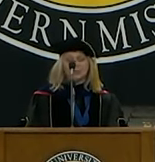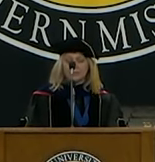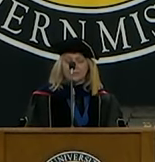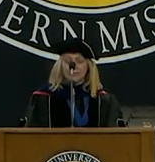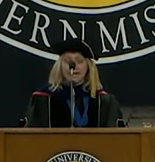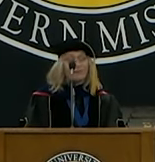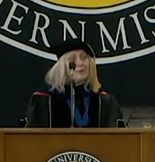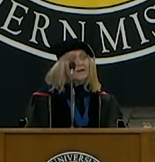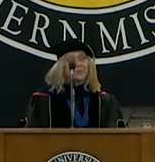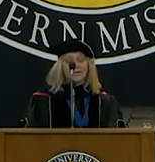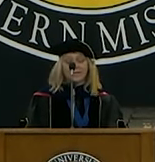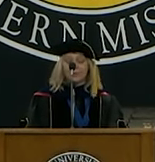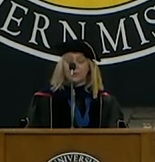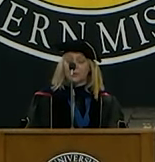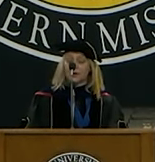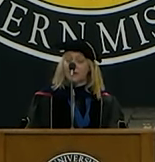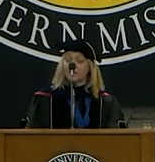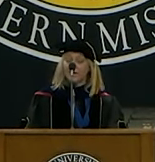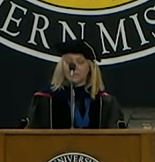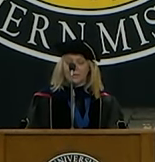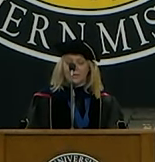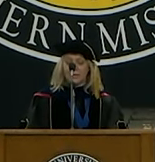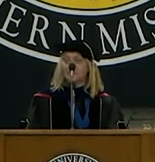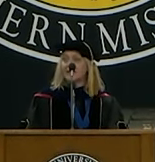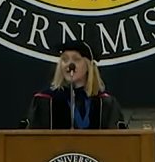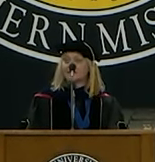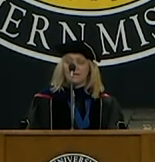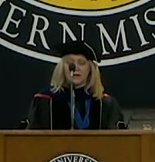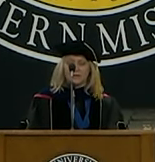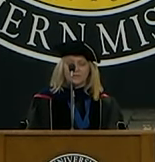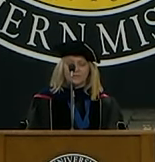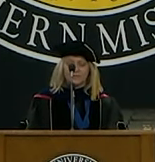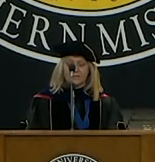these students have graduated, or are graduating, with Latin honors.